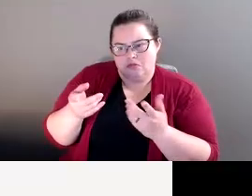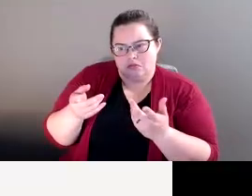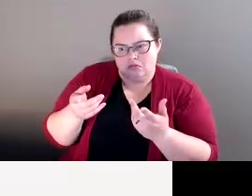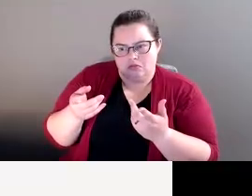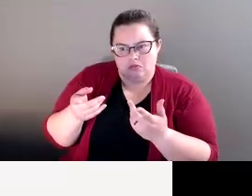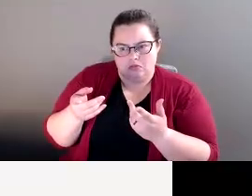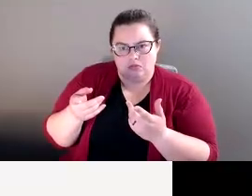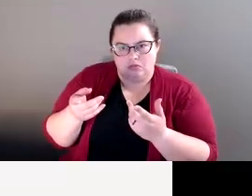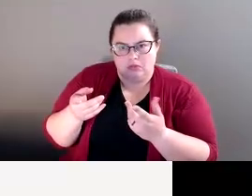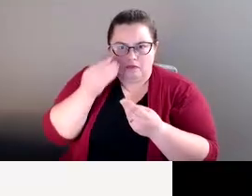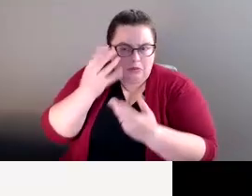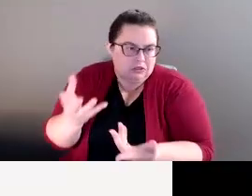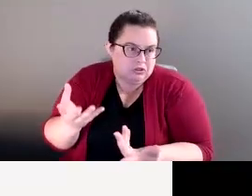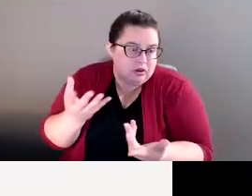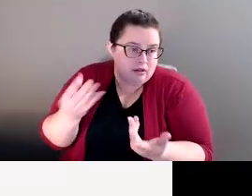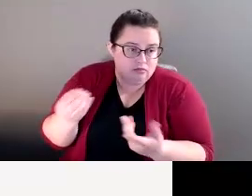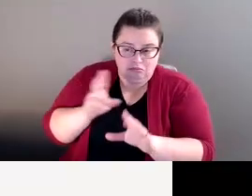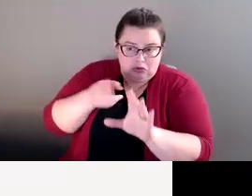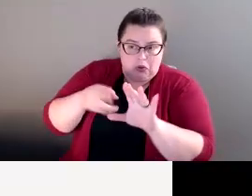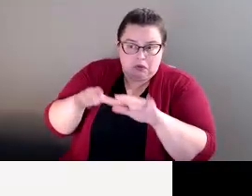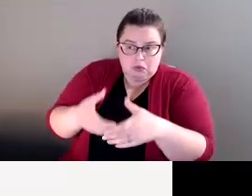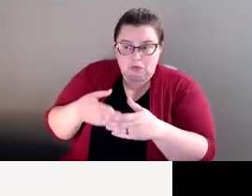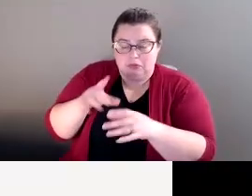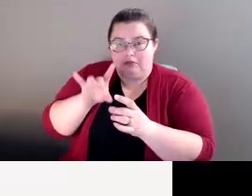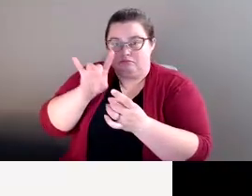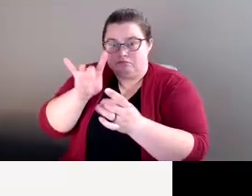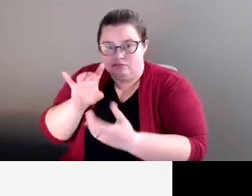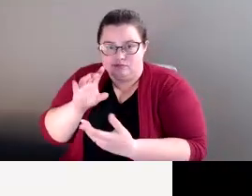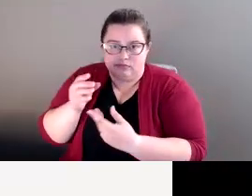and give your input on which platform or which tool we should use.